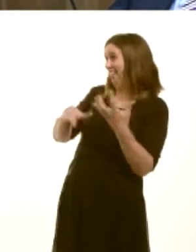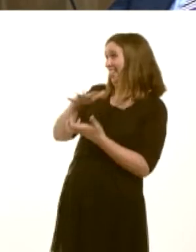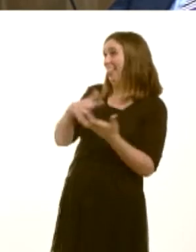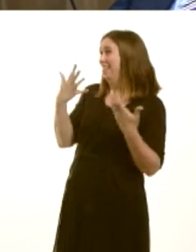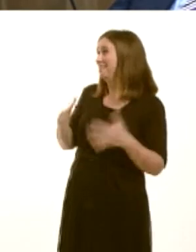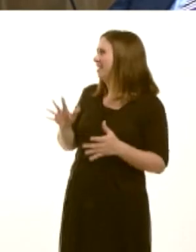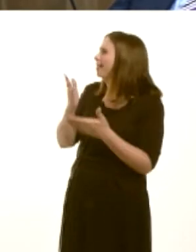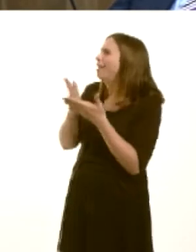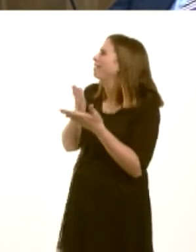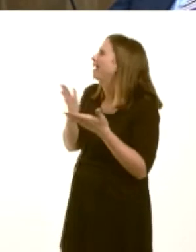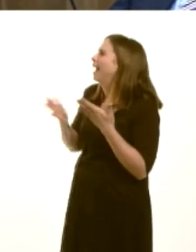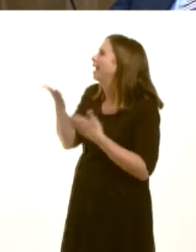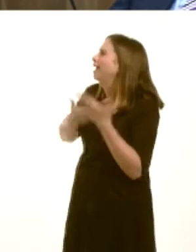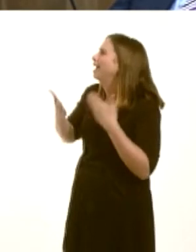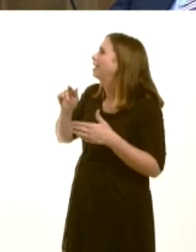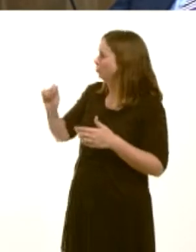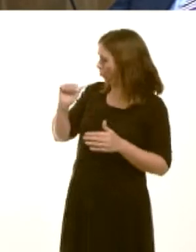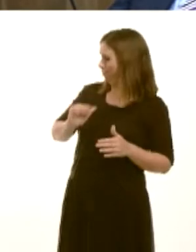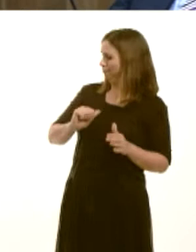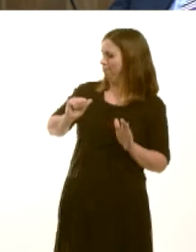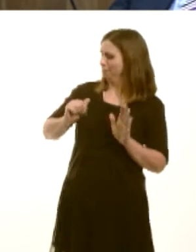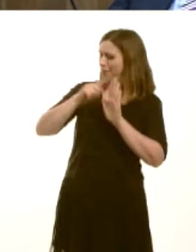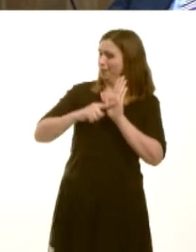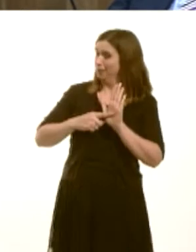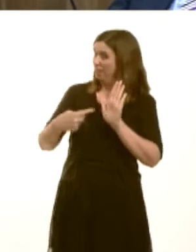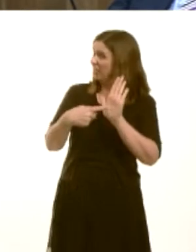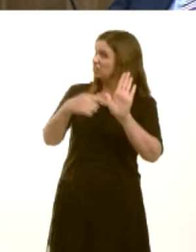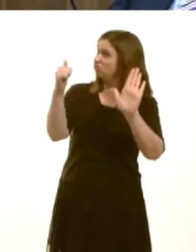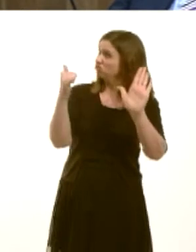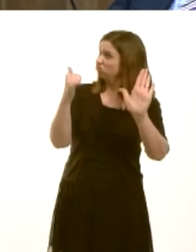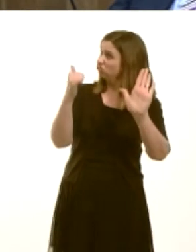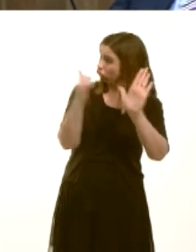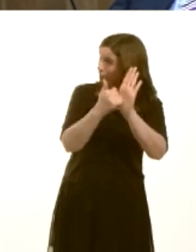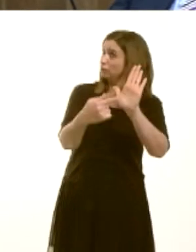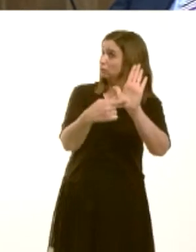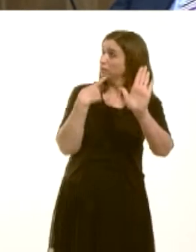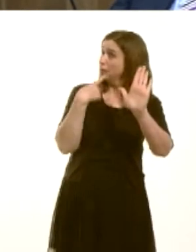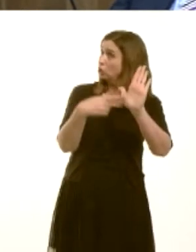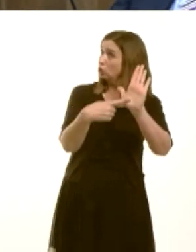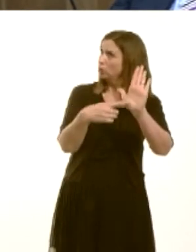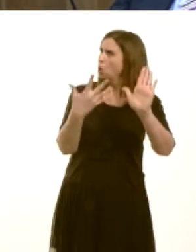clarify whether their manifesto is correct, or whether what they said an hour later is